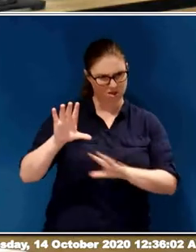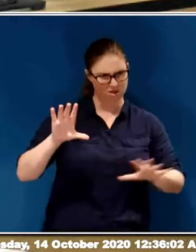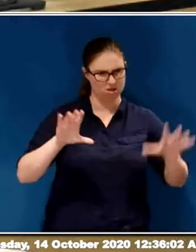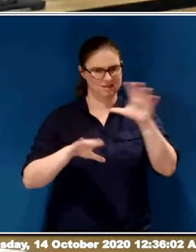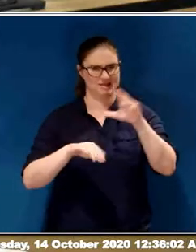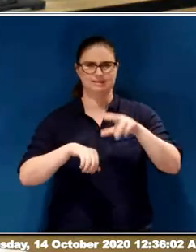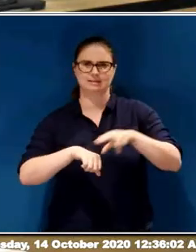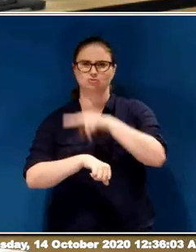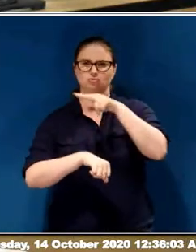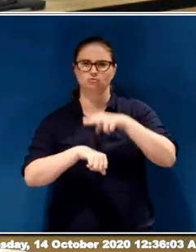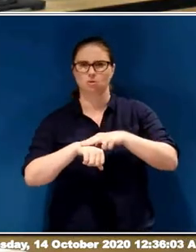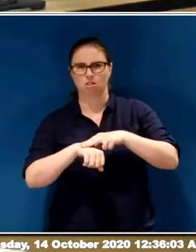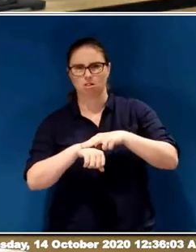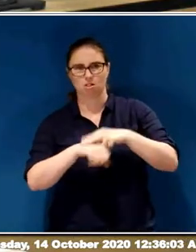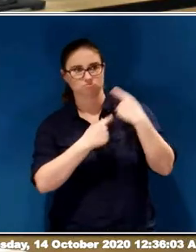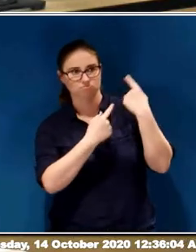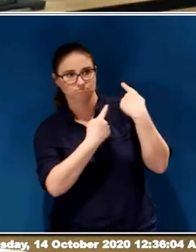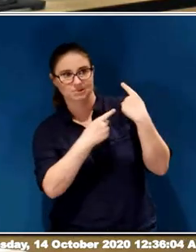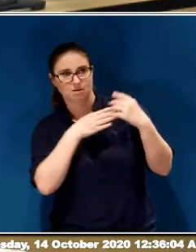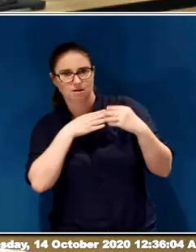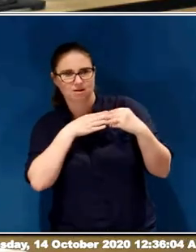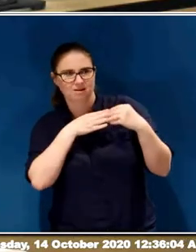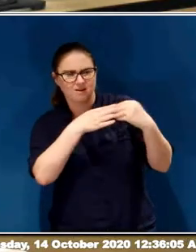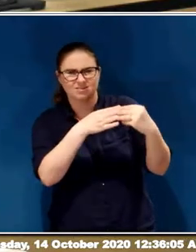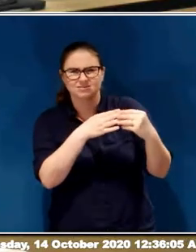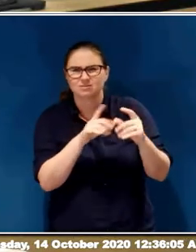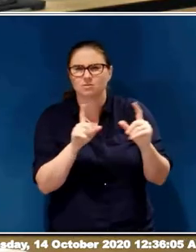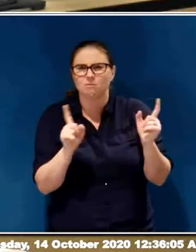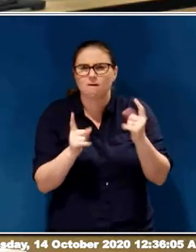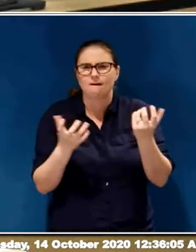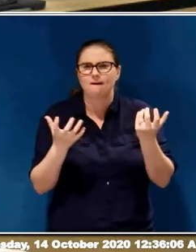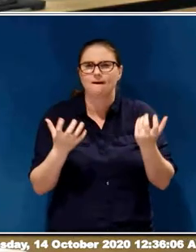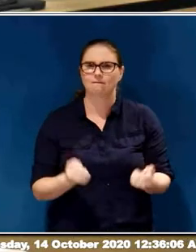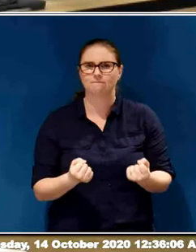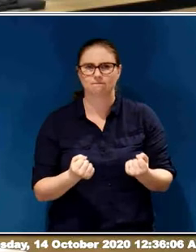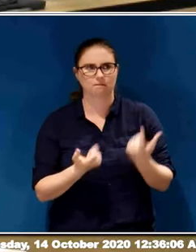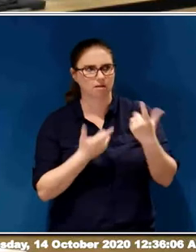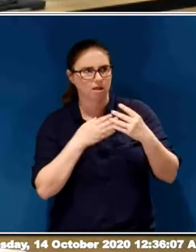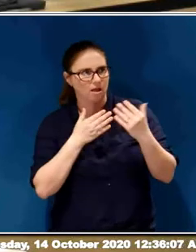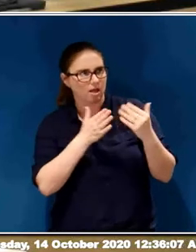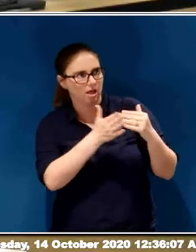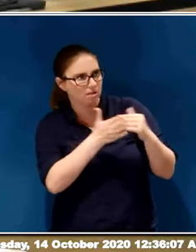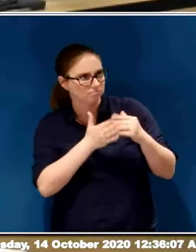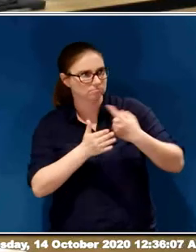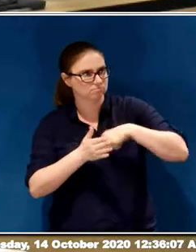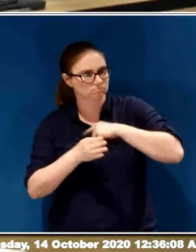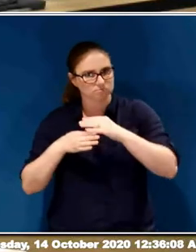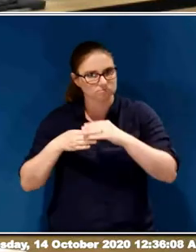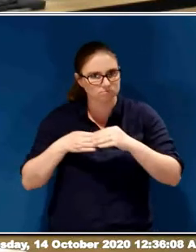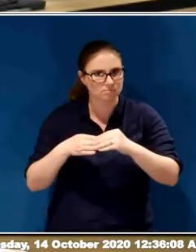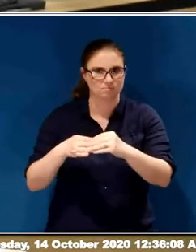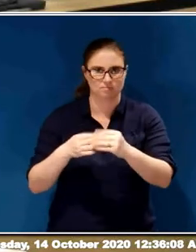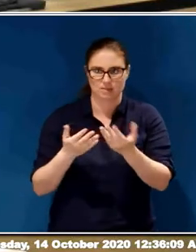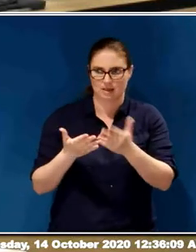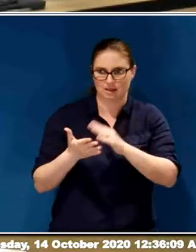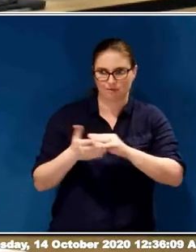this legislative requirement? DR de BRUIN: The Disability Standards for Education is what's